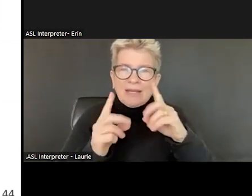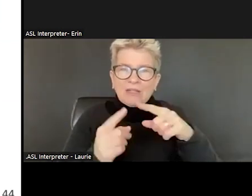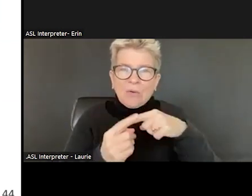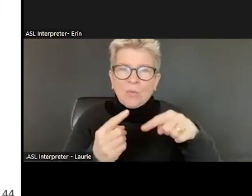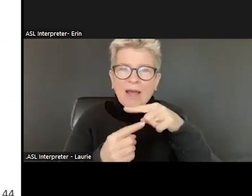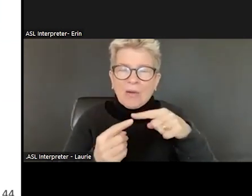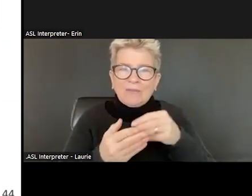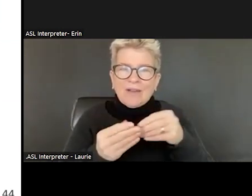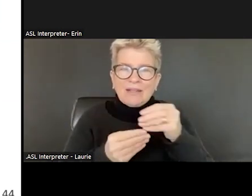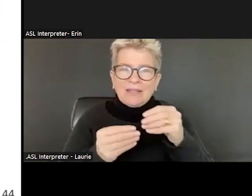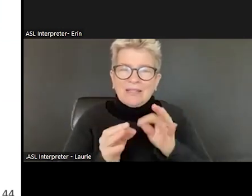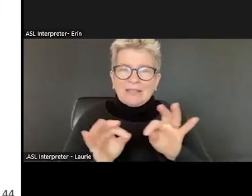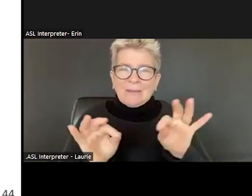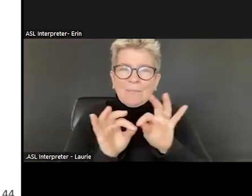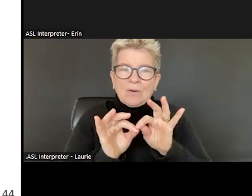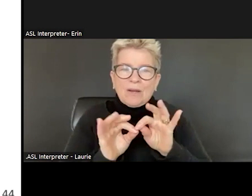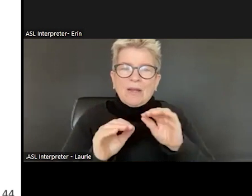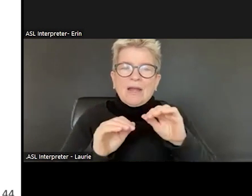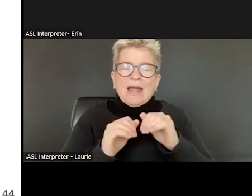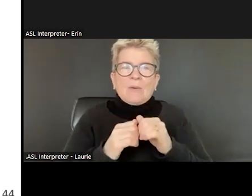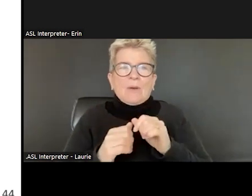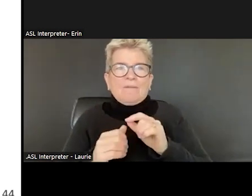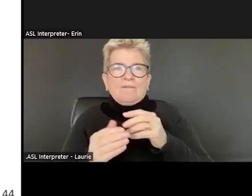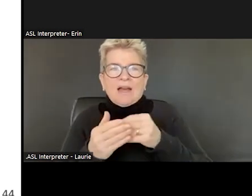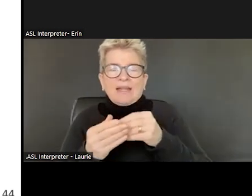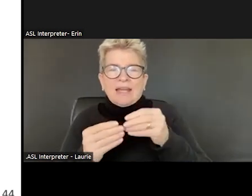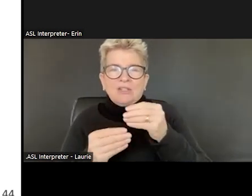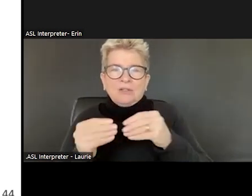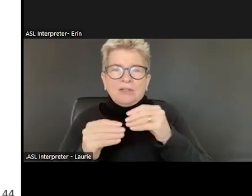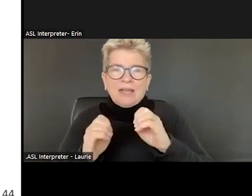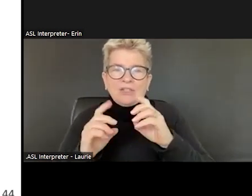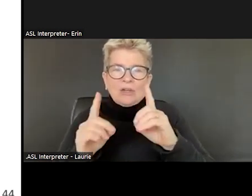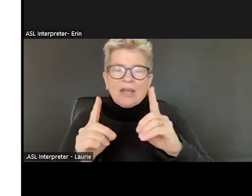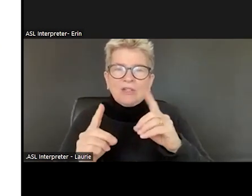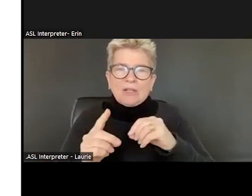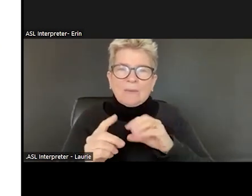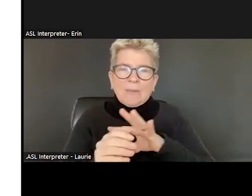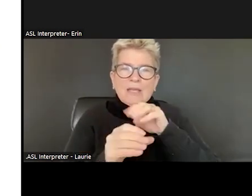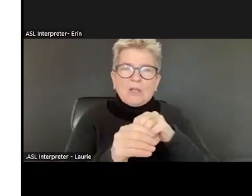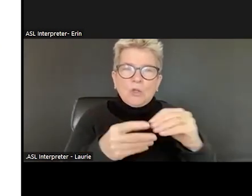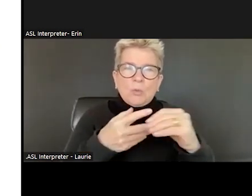can kind of intersect financial education into the popular world. Some quick parting